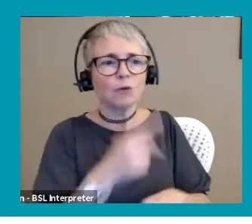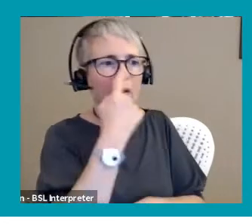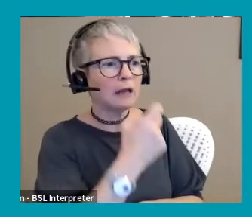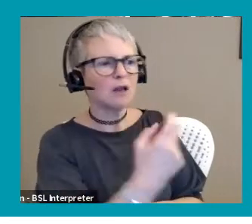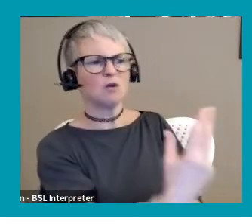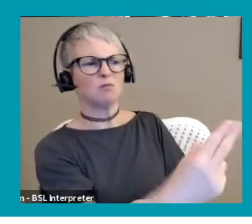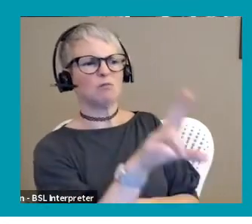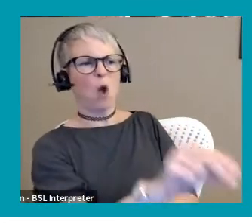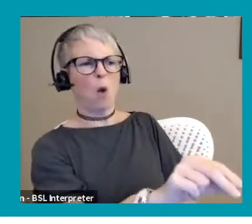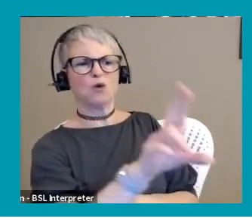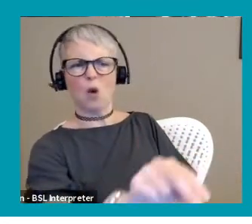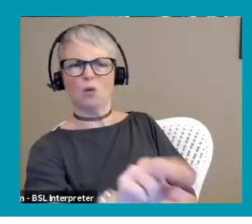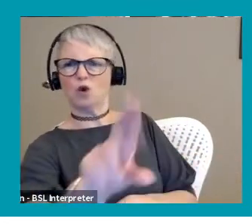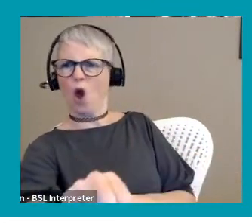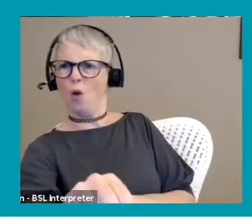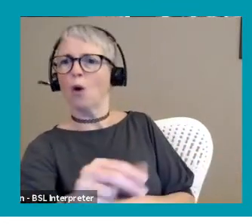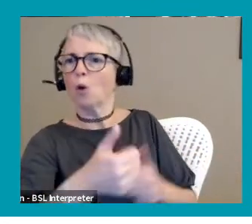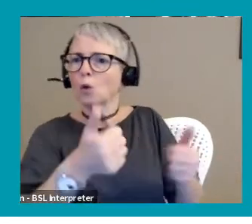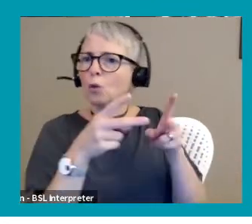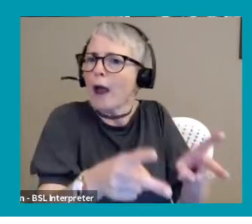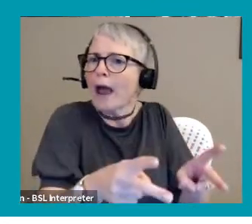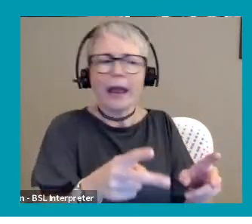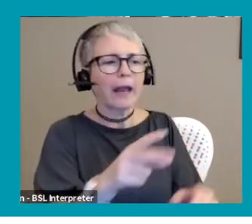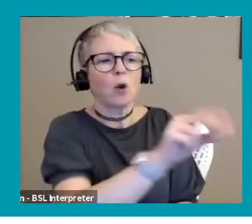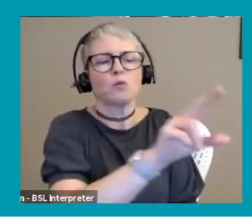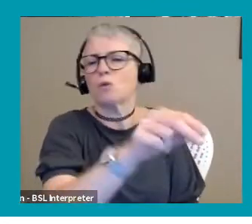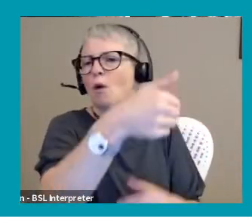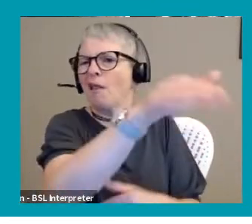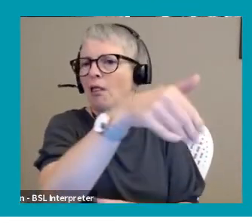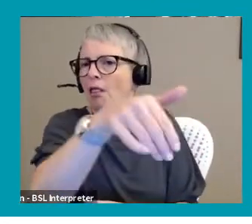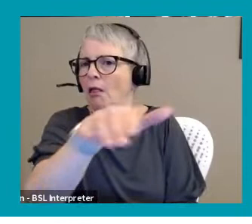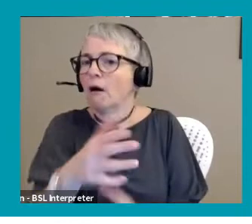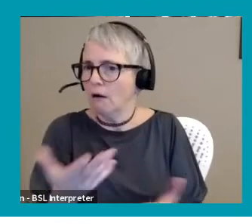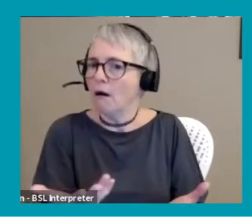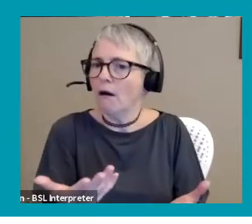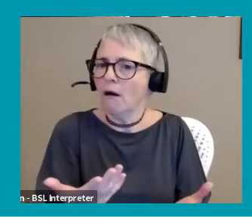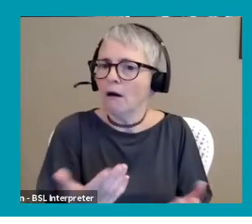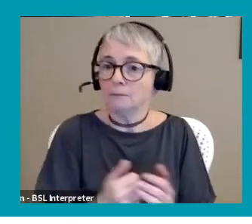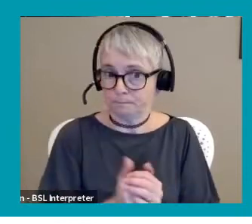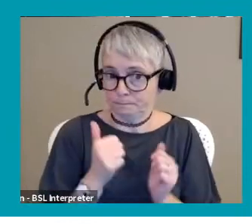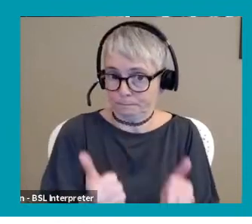It's a good way of excluding jobs as well but we'll come to that in a minute. Absolute so we're going do to check that out.